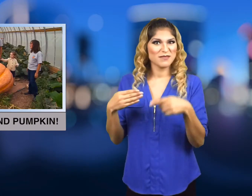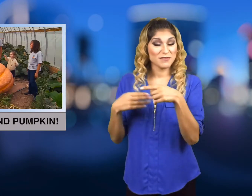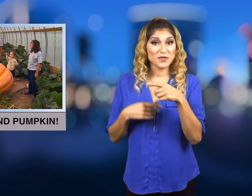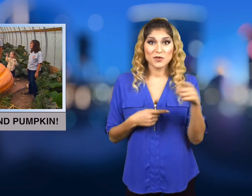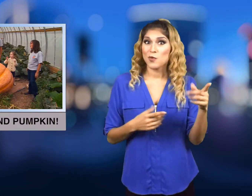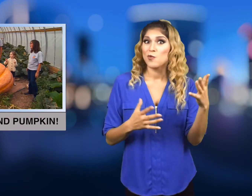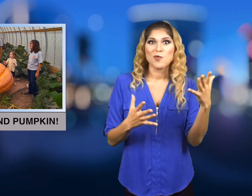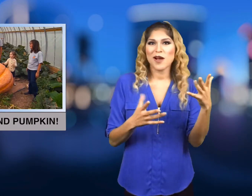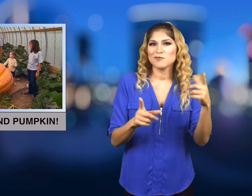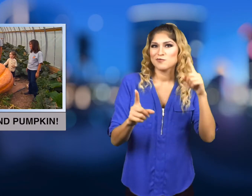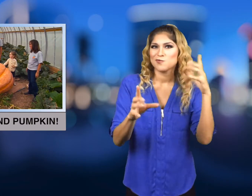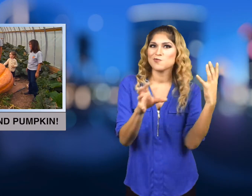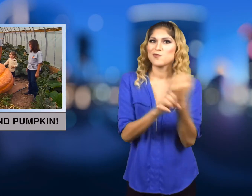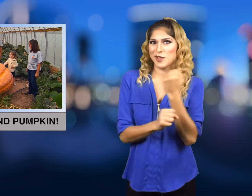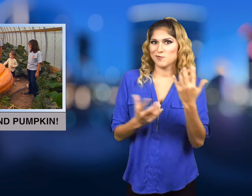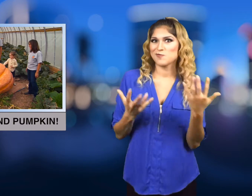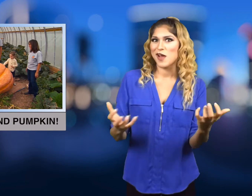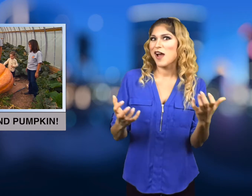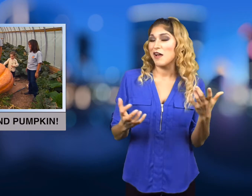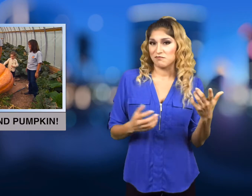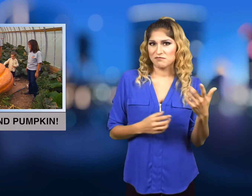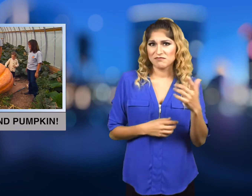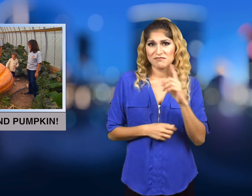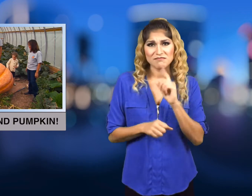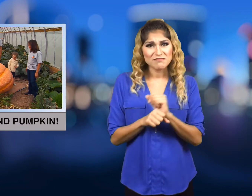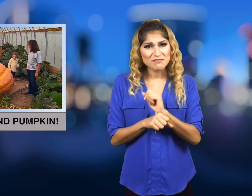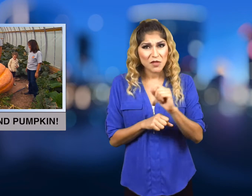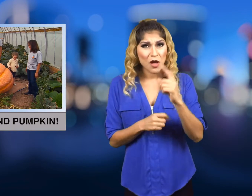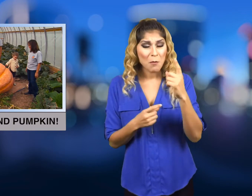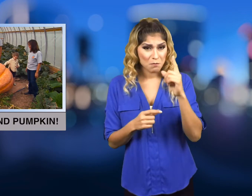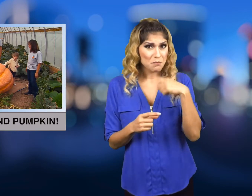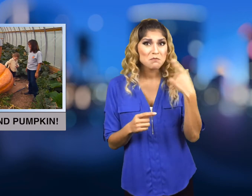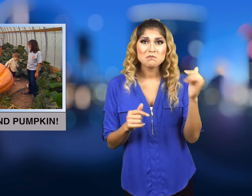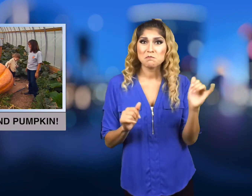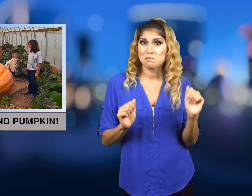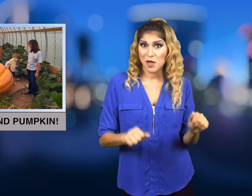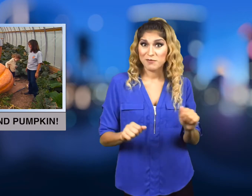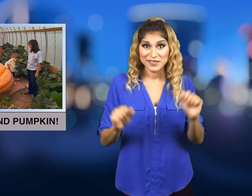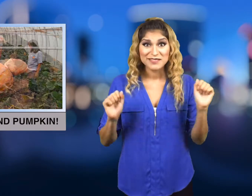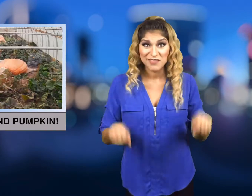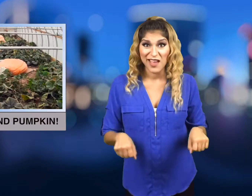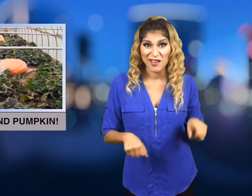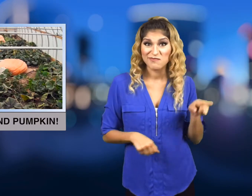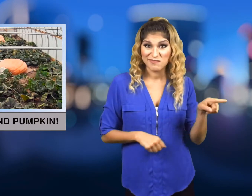And they just might do it.